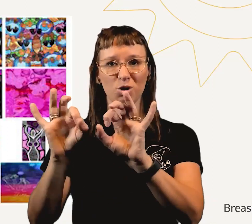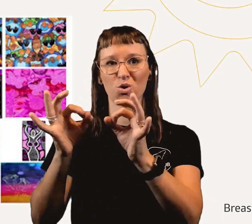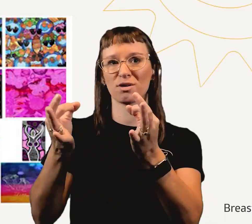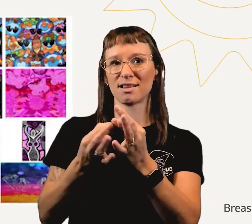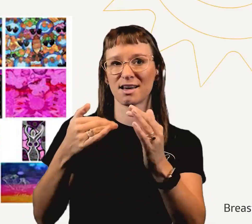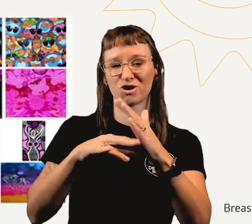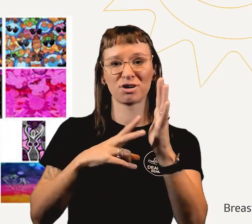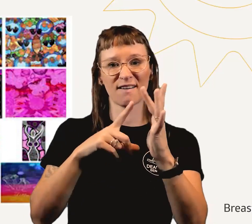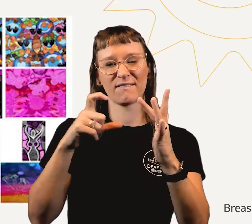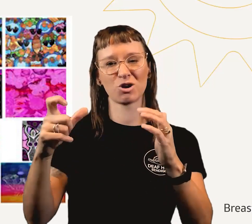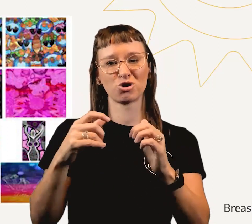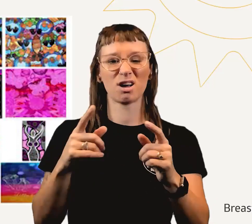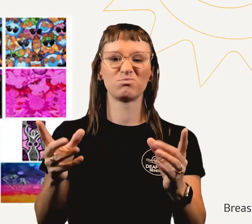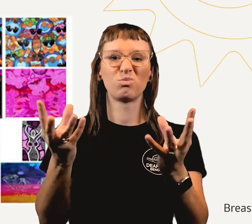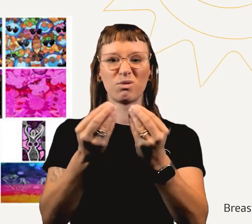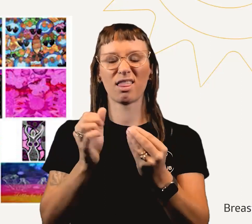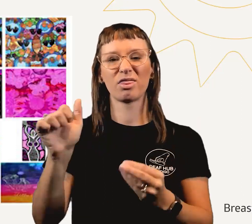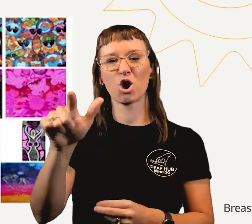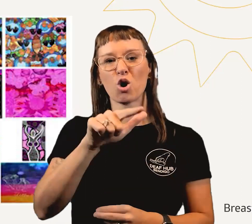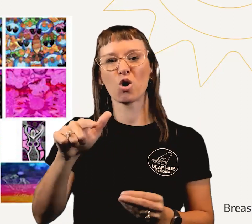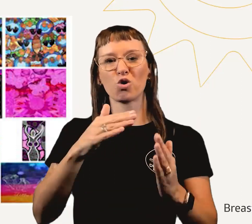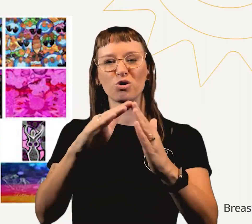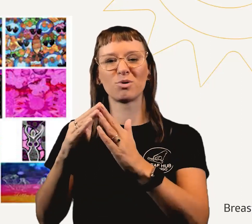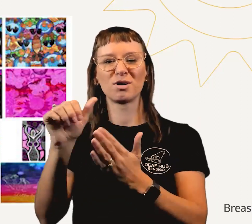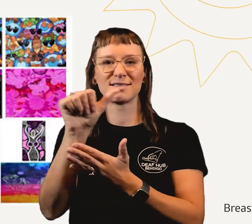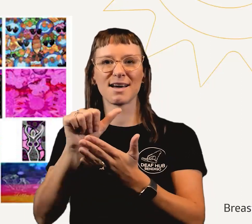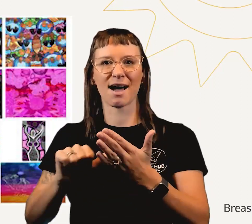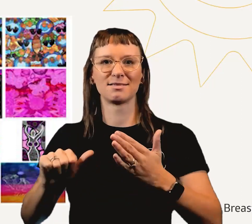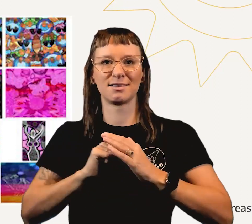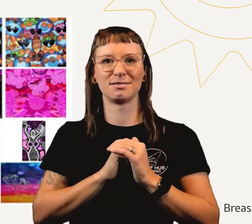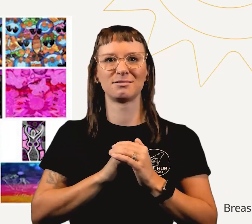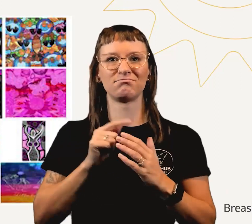this project produced and provided customized screening shawls to